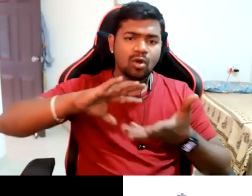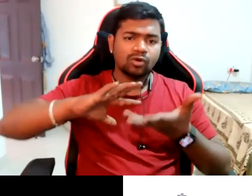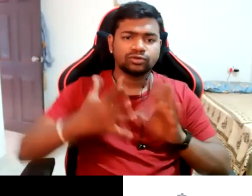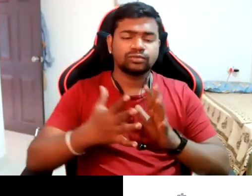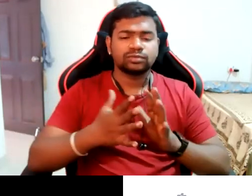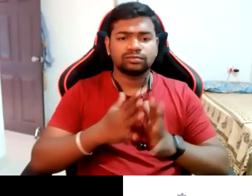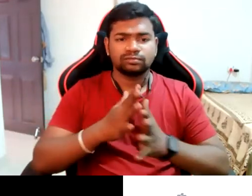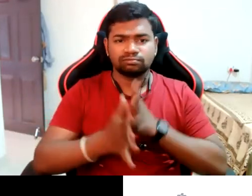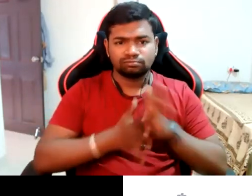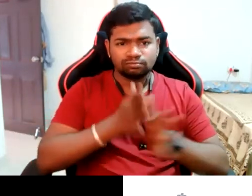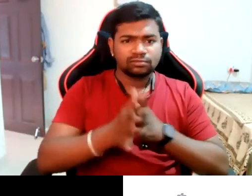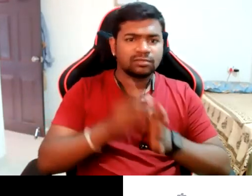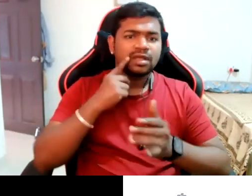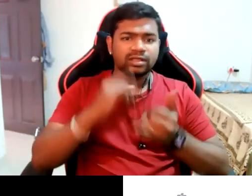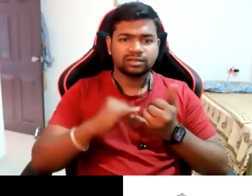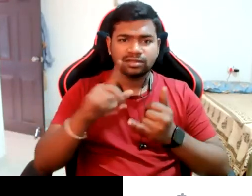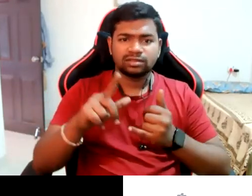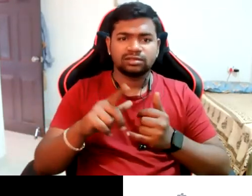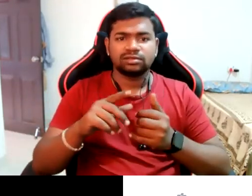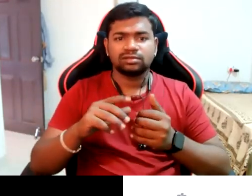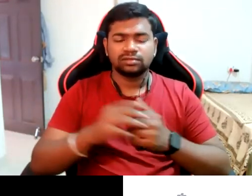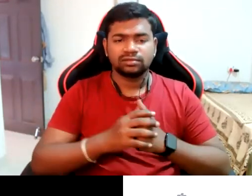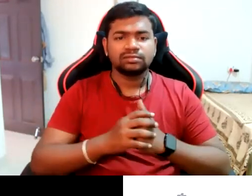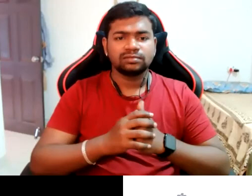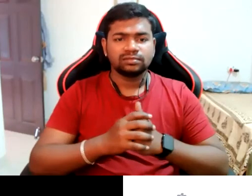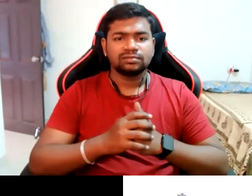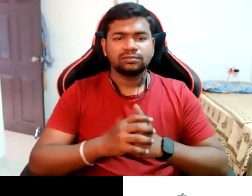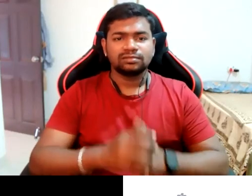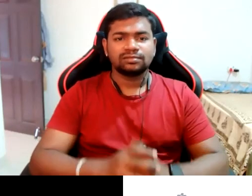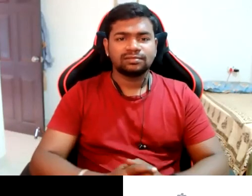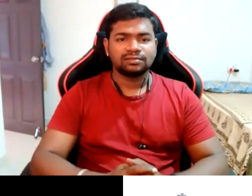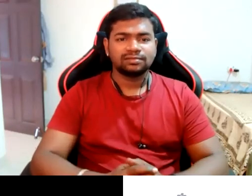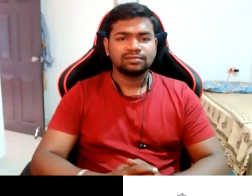to ISL that would be really great I think.